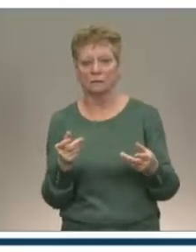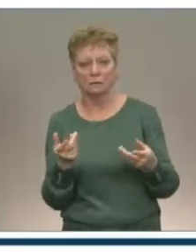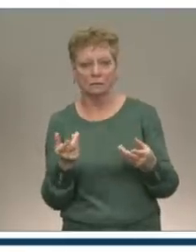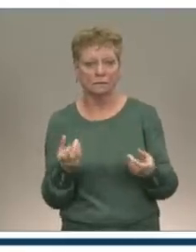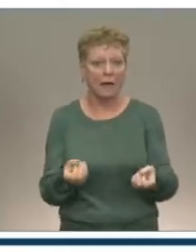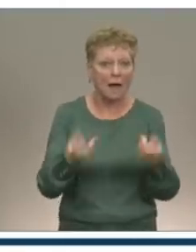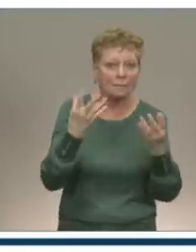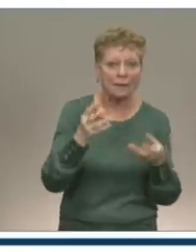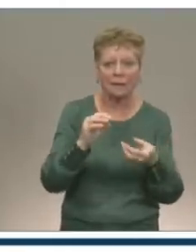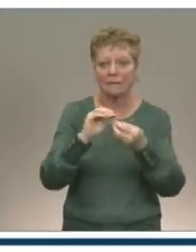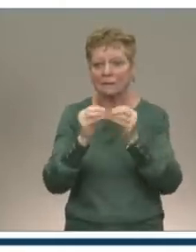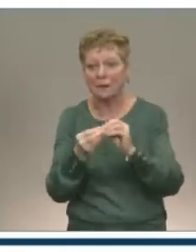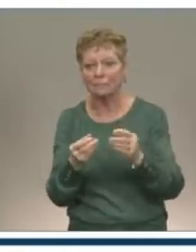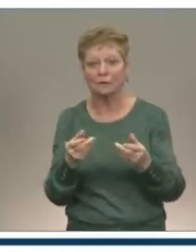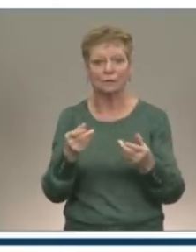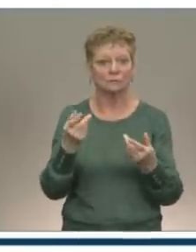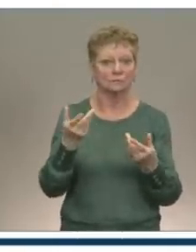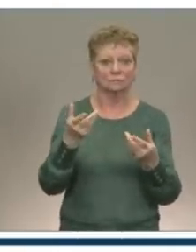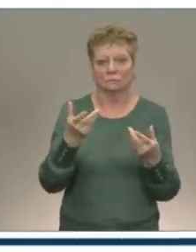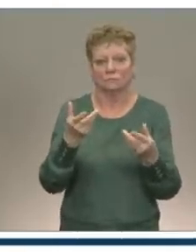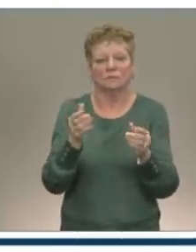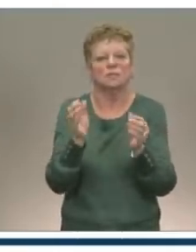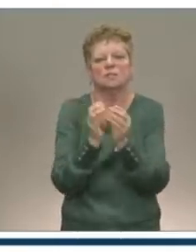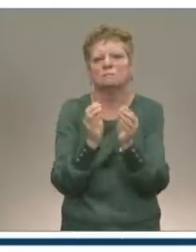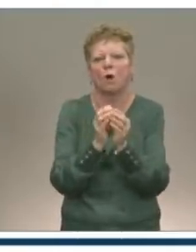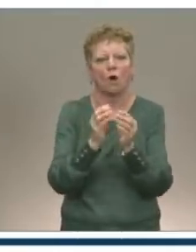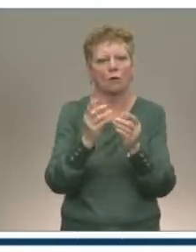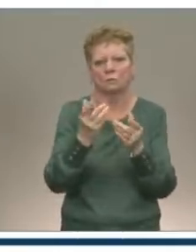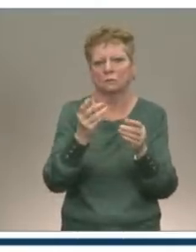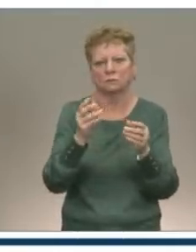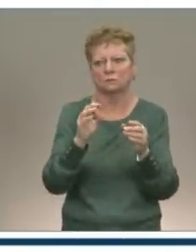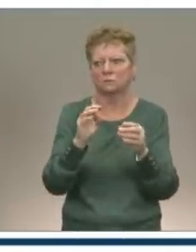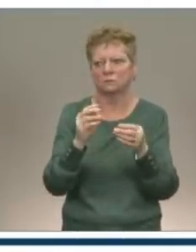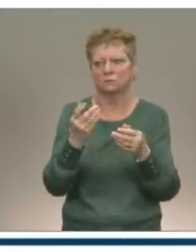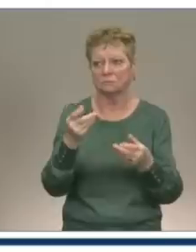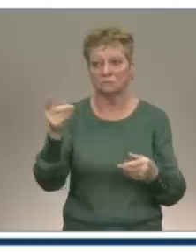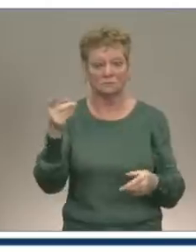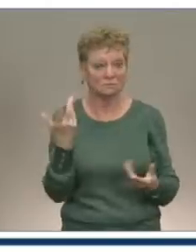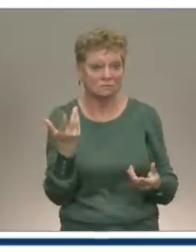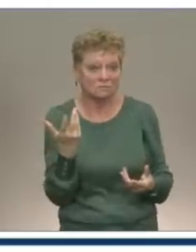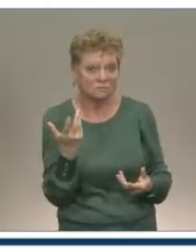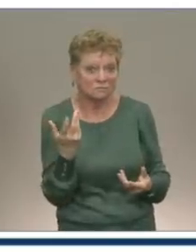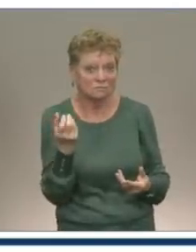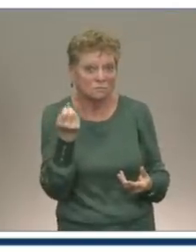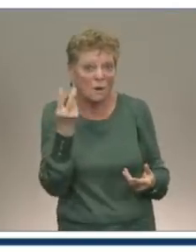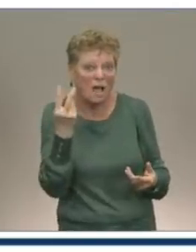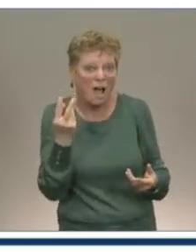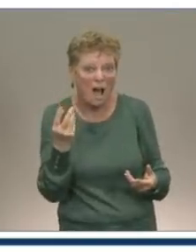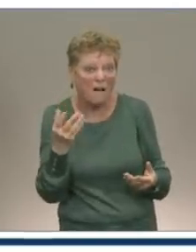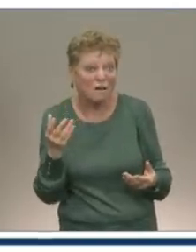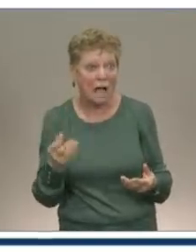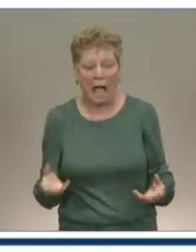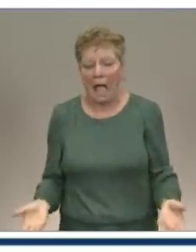that i'm aware of in the department they're very small small dozens i i don't have you know that